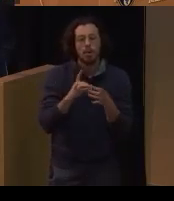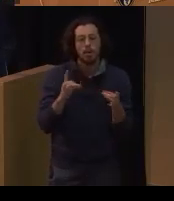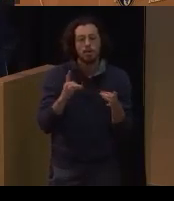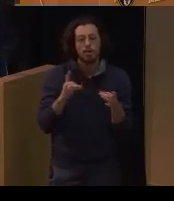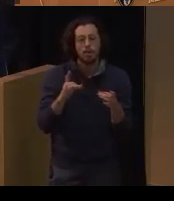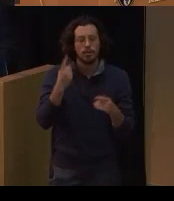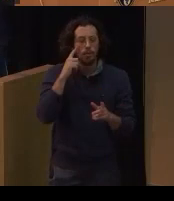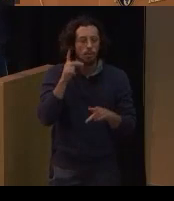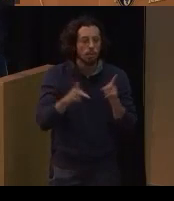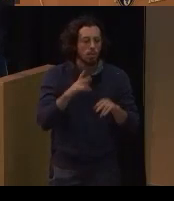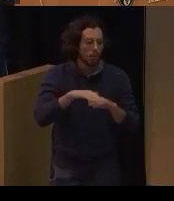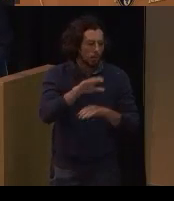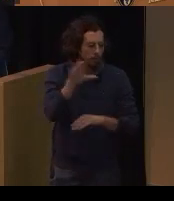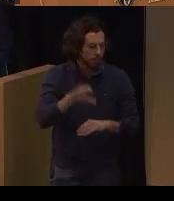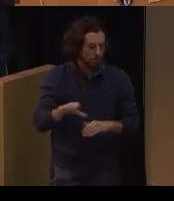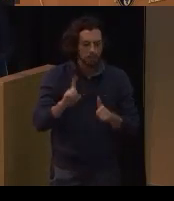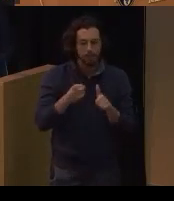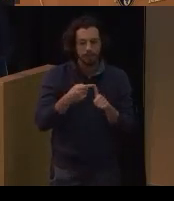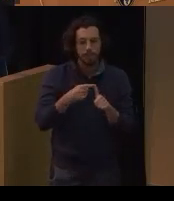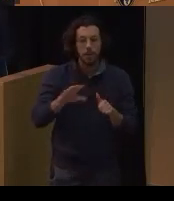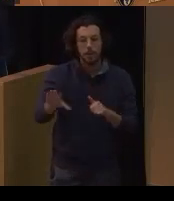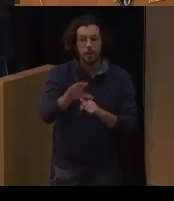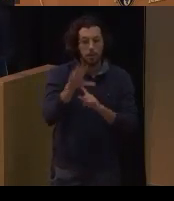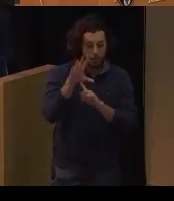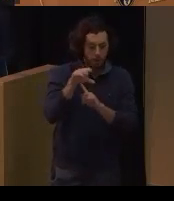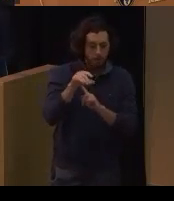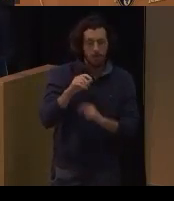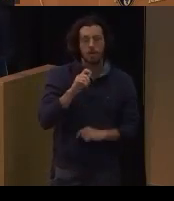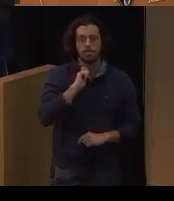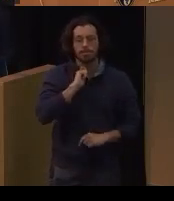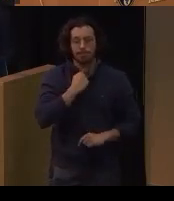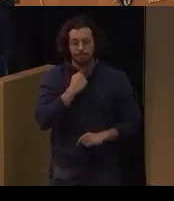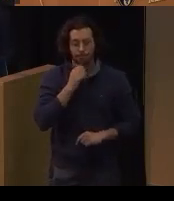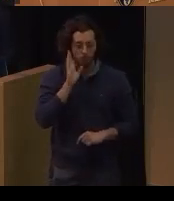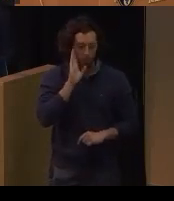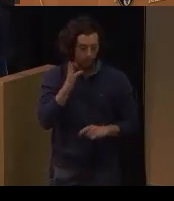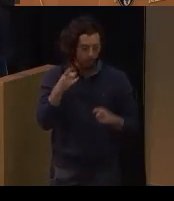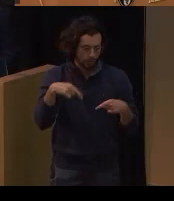this over Zoom one is that your cameras and microphones will be off during the presentation